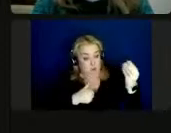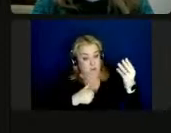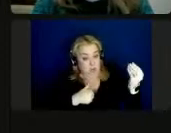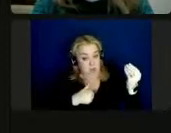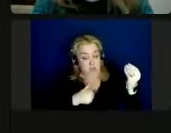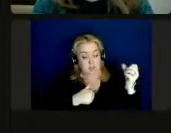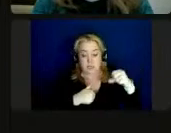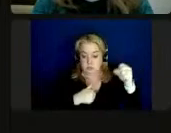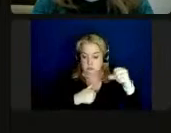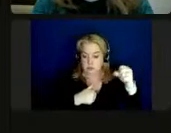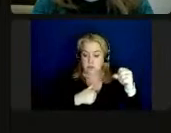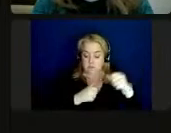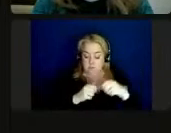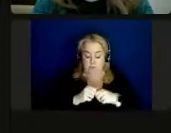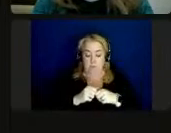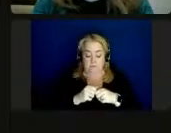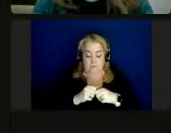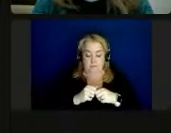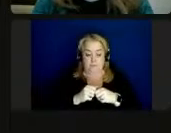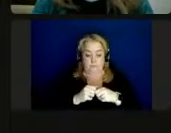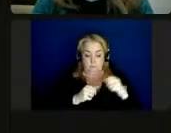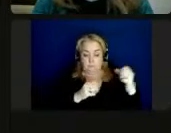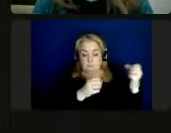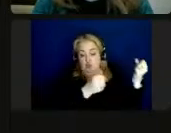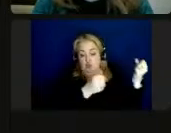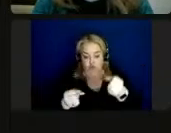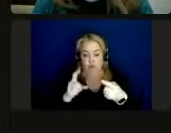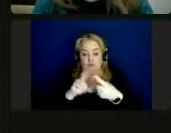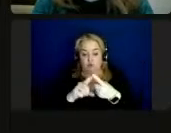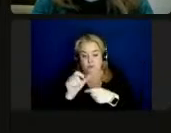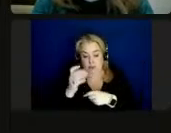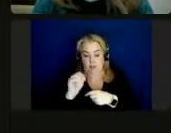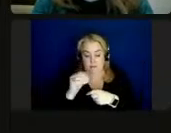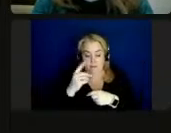AND THEY COULD USE IN THE SAME